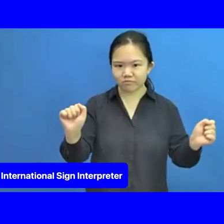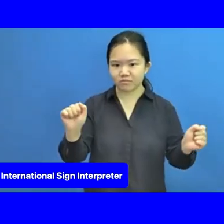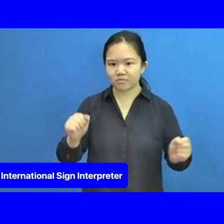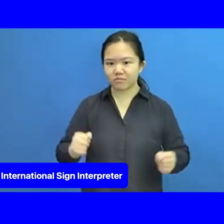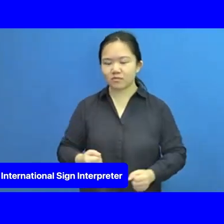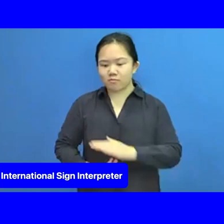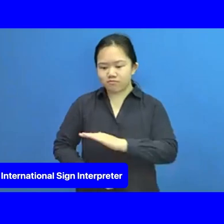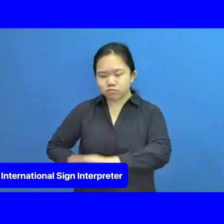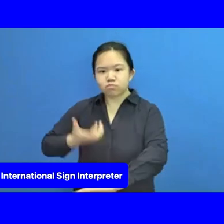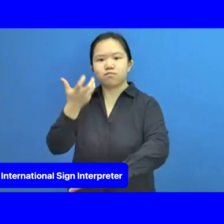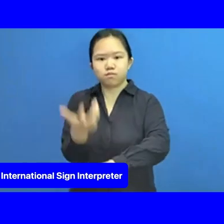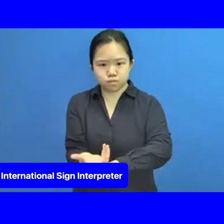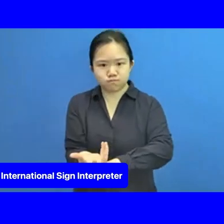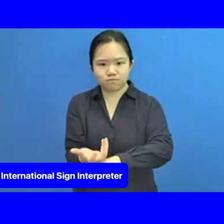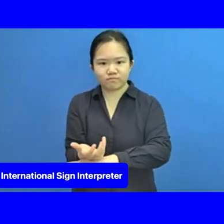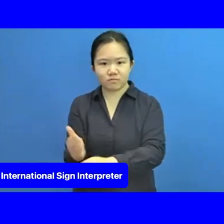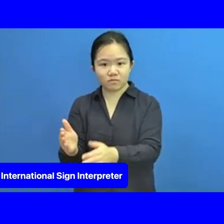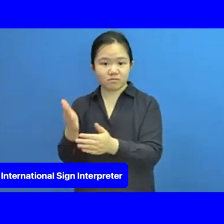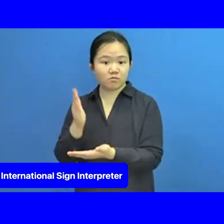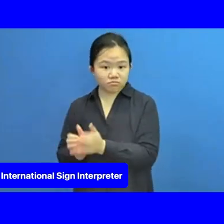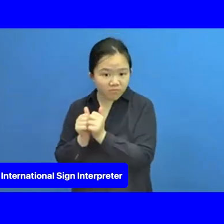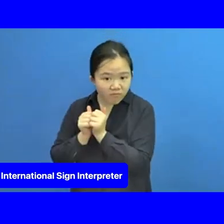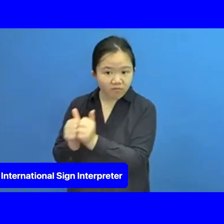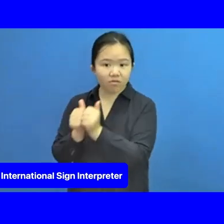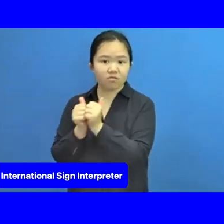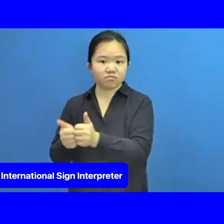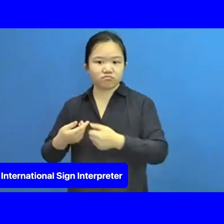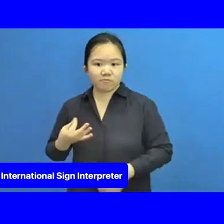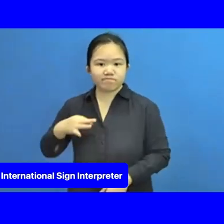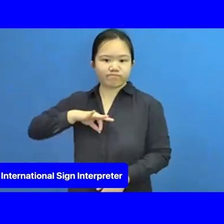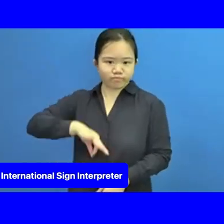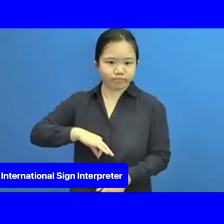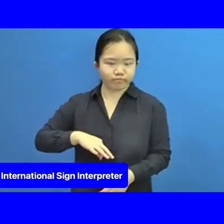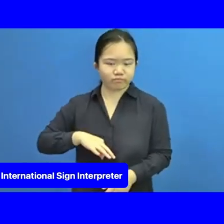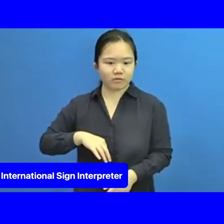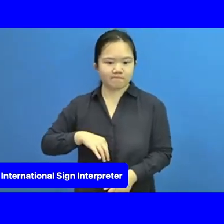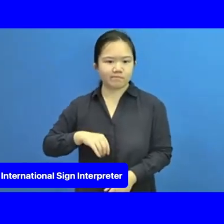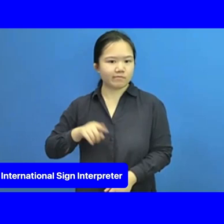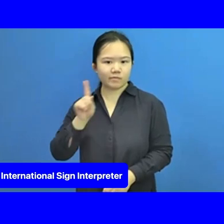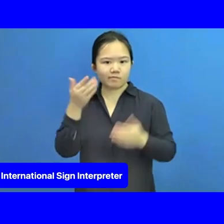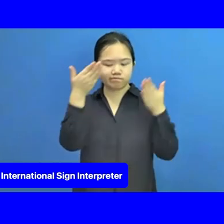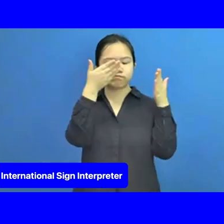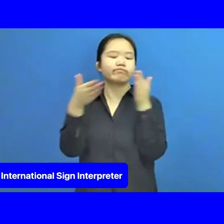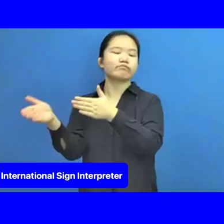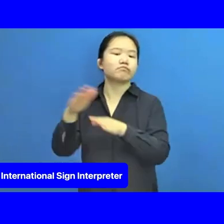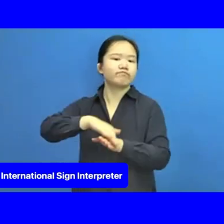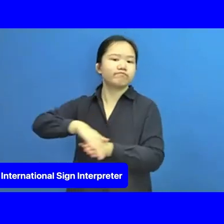and equality between genders, we can do all this, also thanks to Perform Europe.